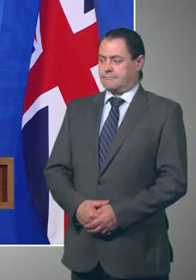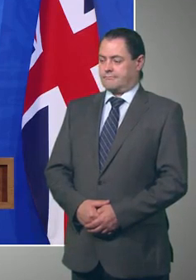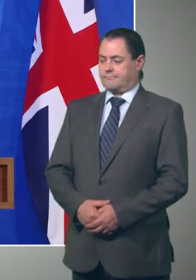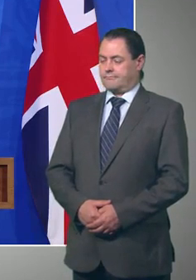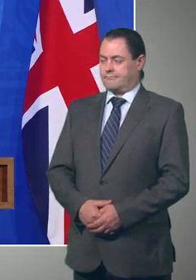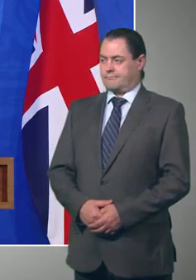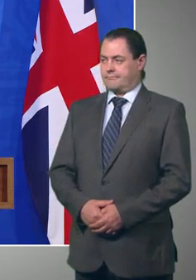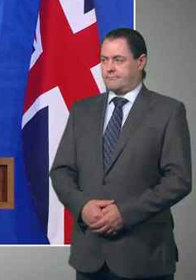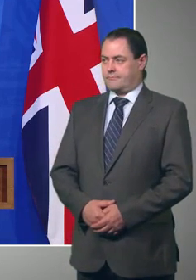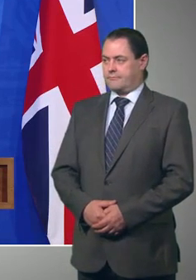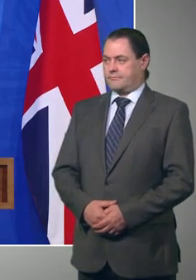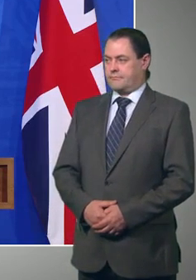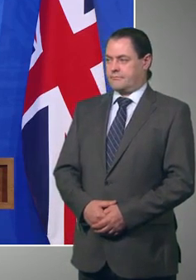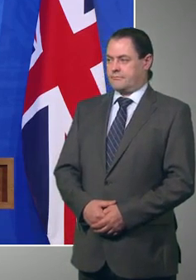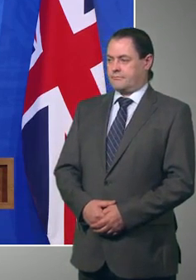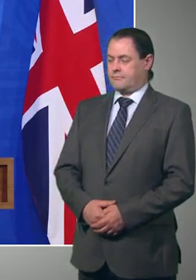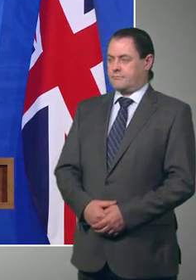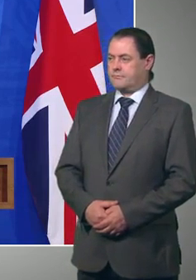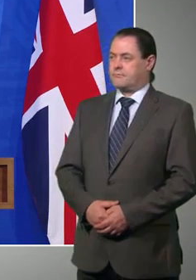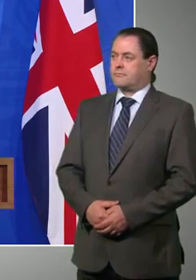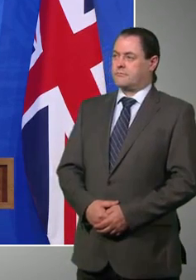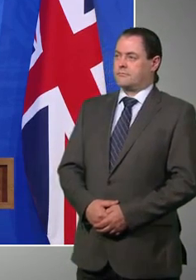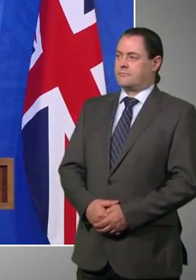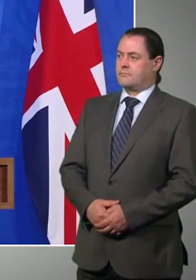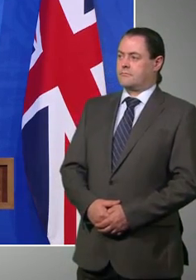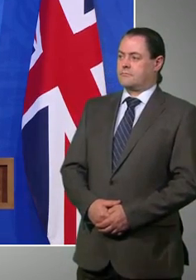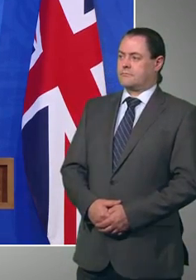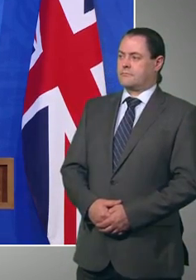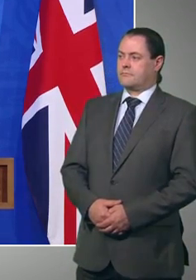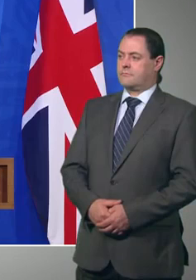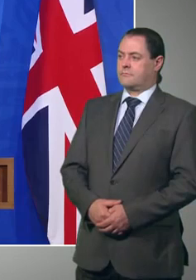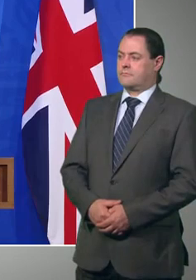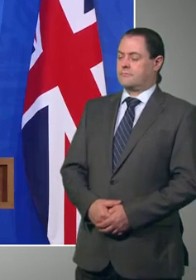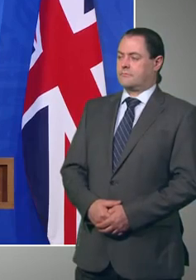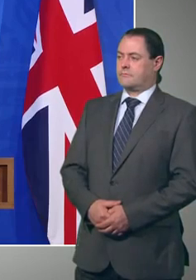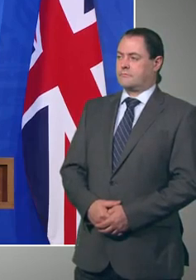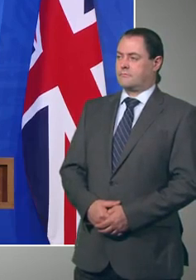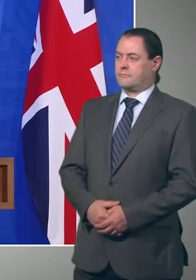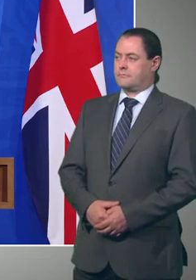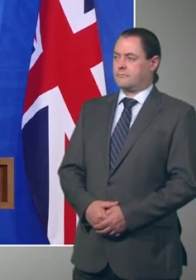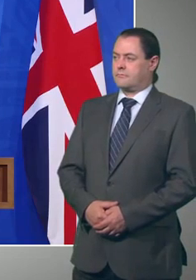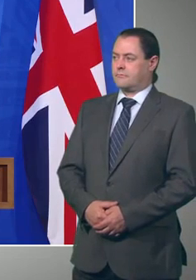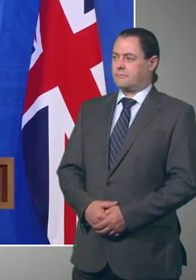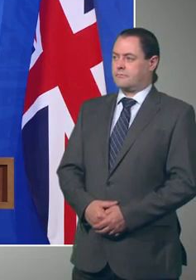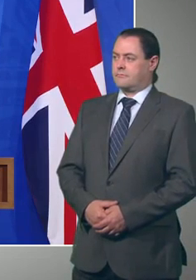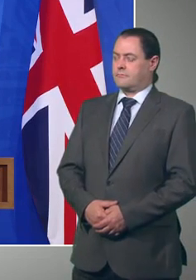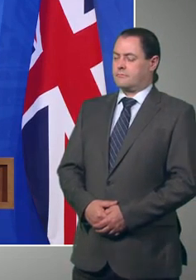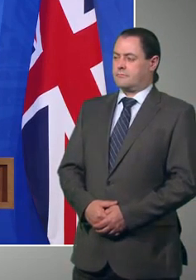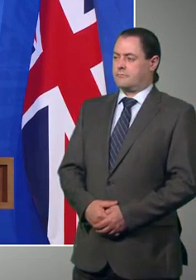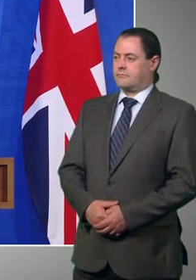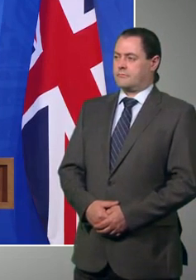response and start with the latest data. the latest. Data